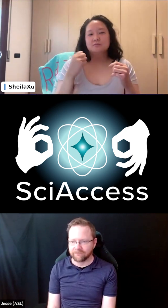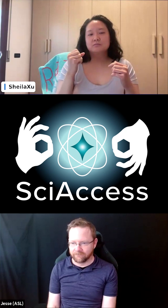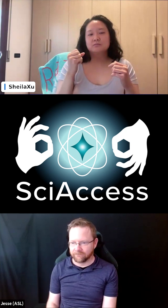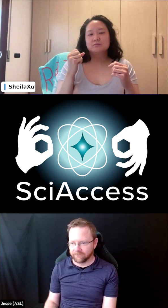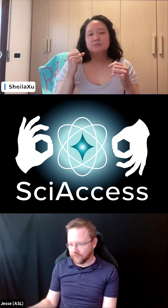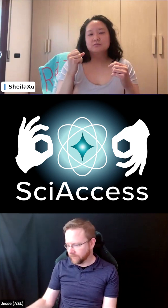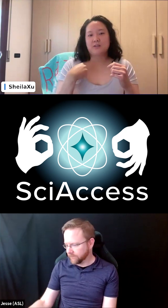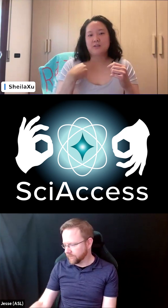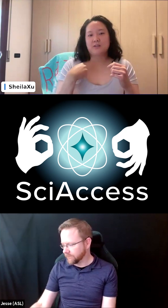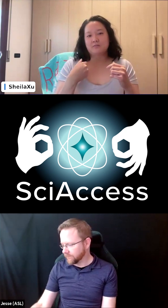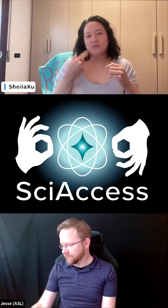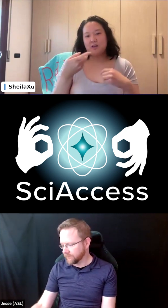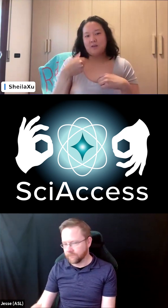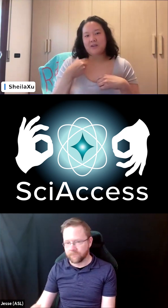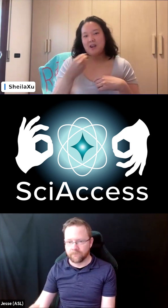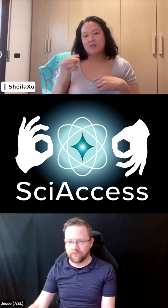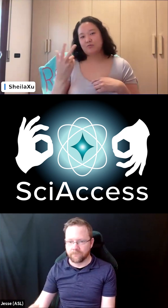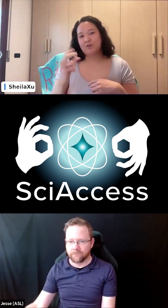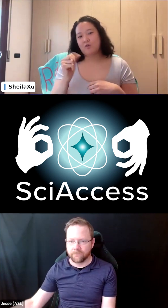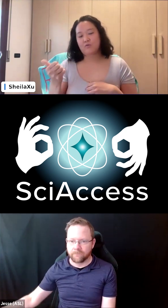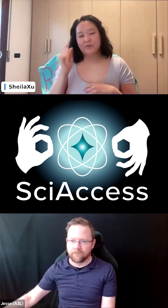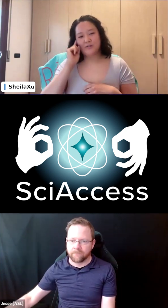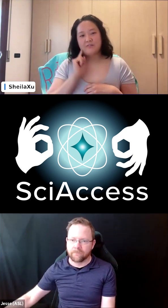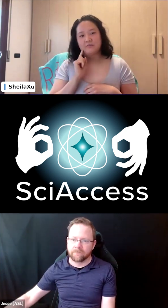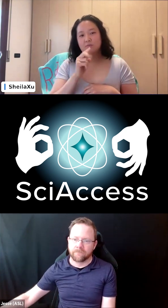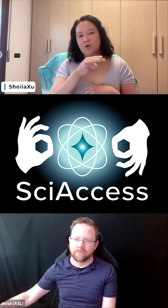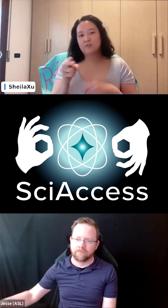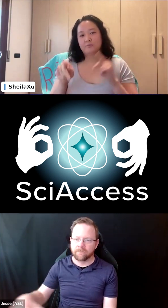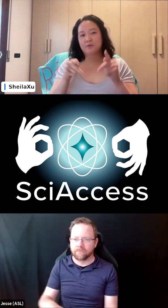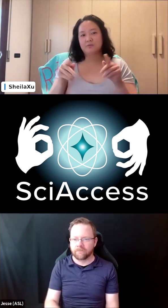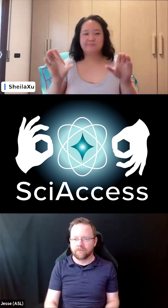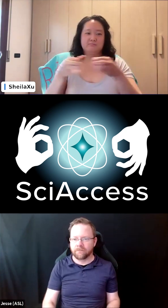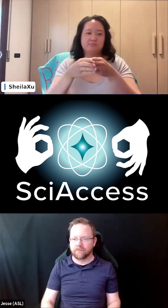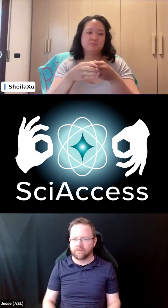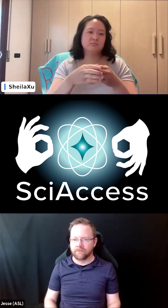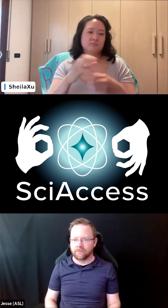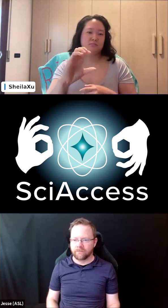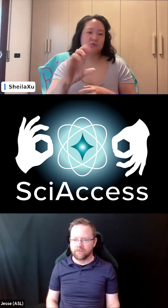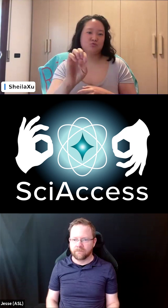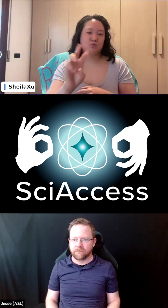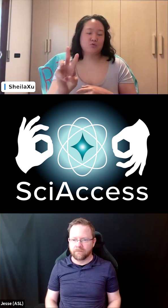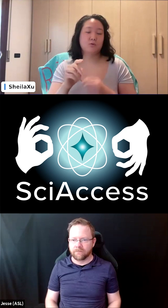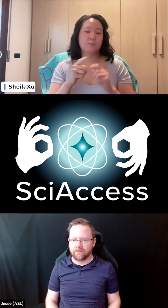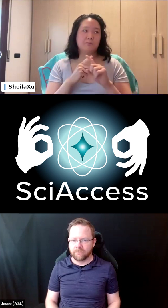It was myself and there were three other Deaf/hard of hearing people it was a crew of four of us.